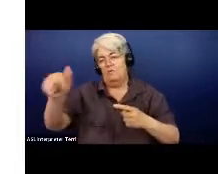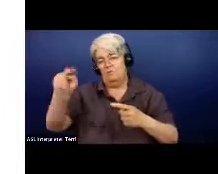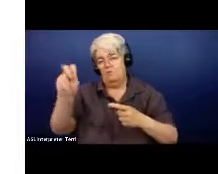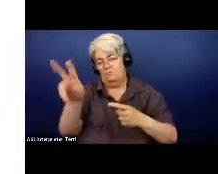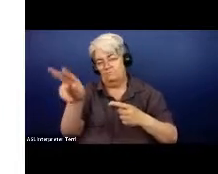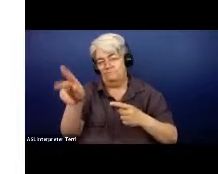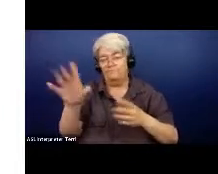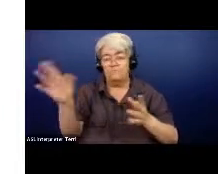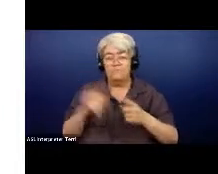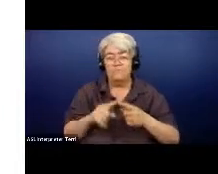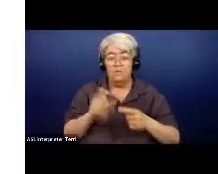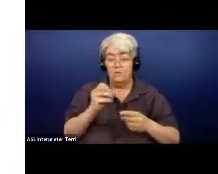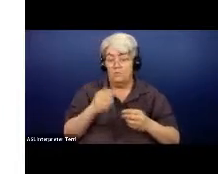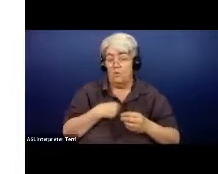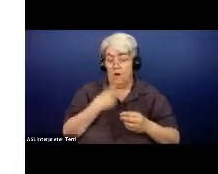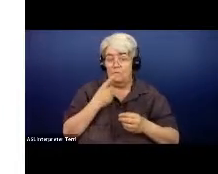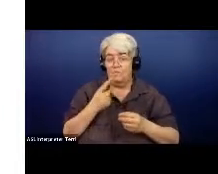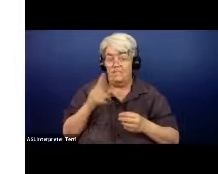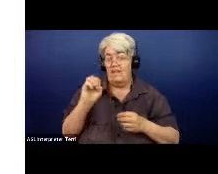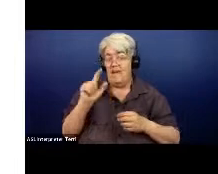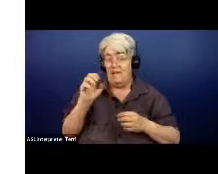June. I was in Elliot's office that was